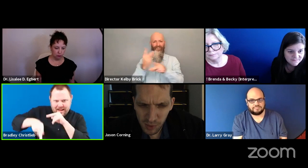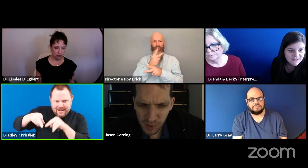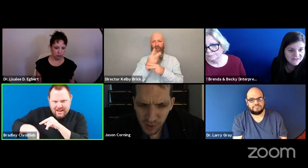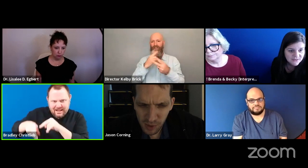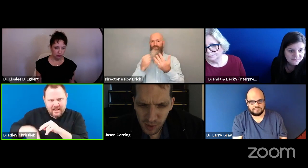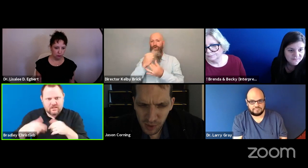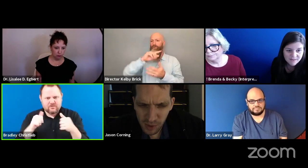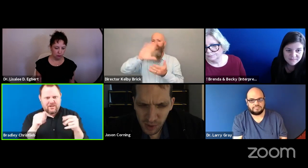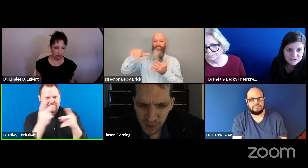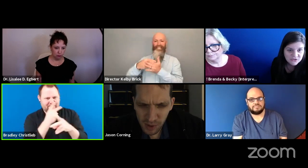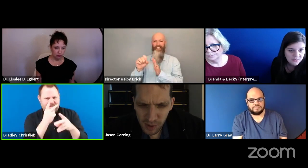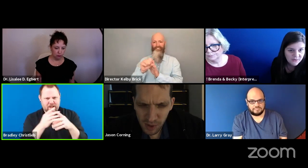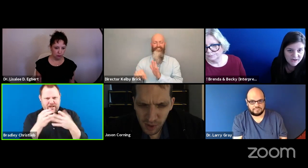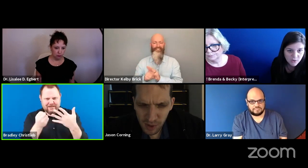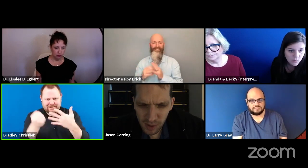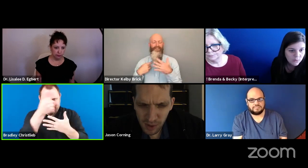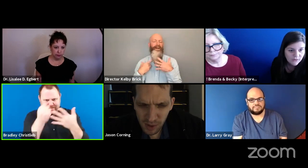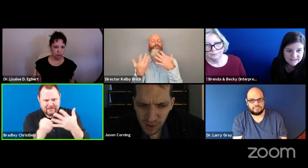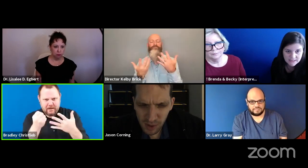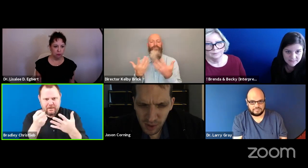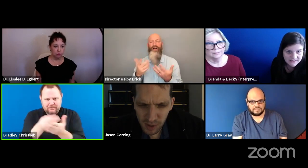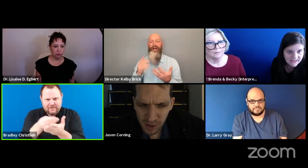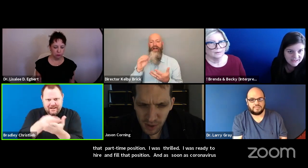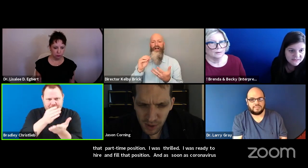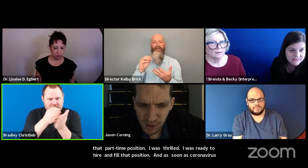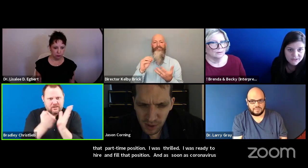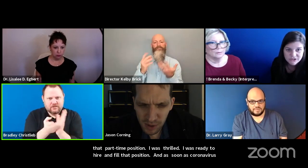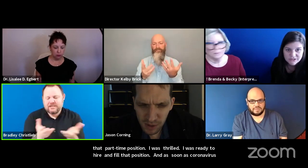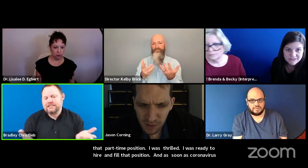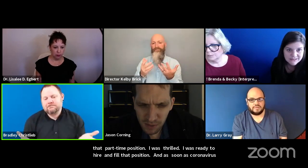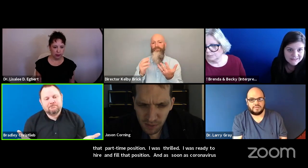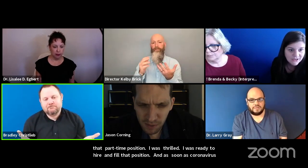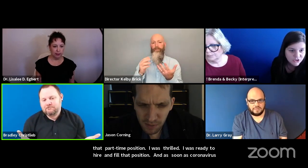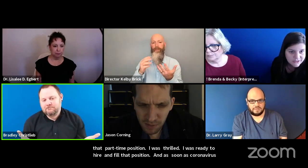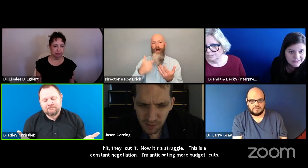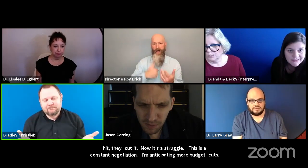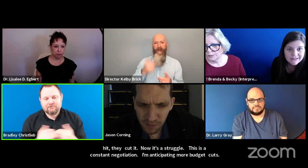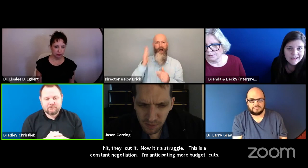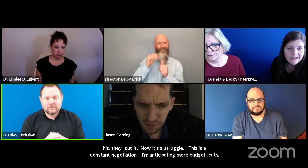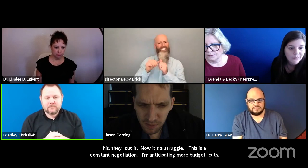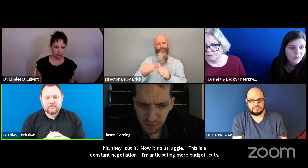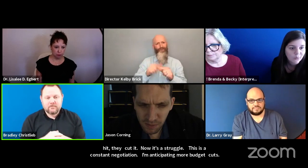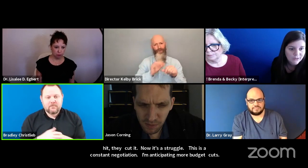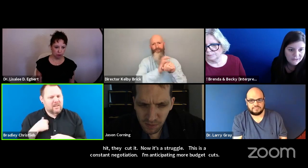So I'm not sure where we will end up at the end of this budget discussion, but we're working